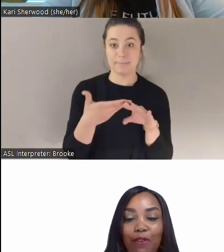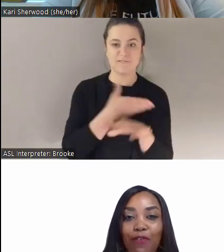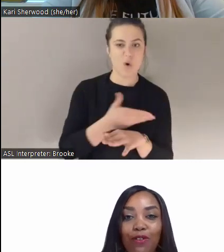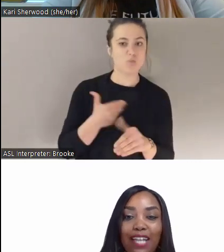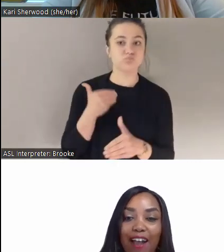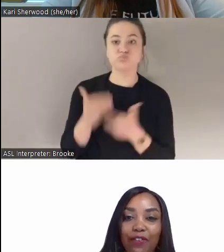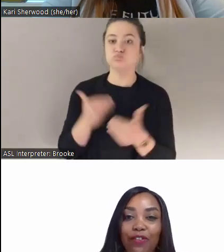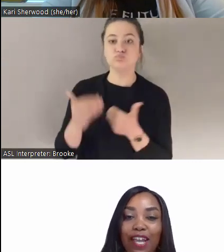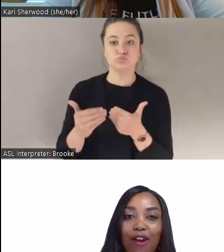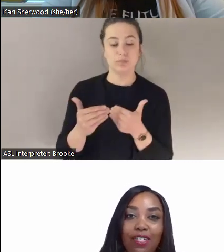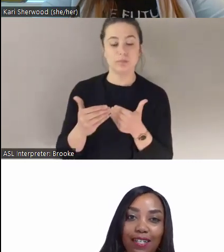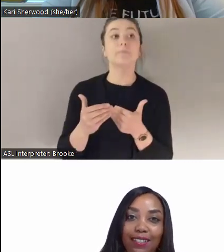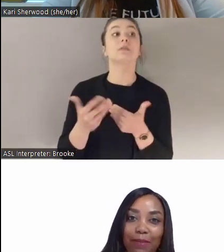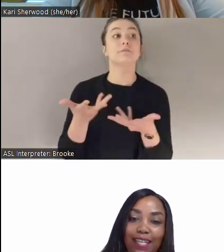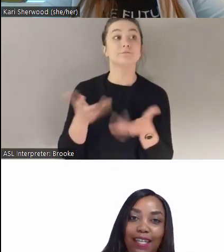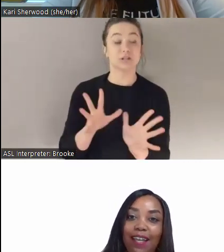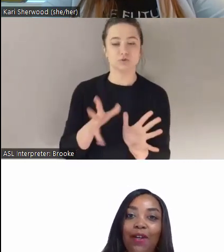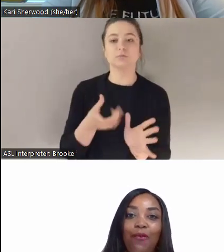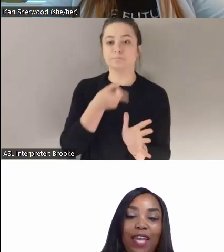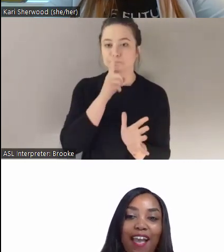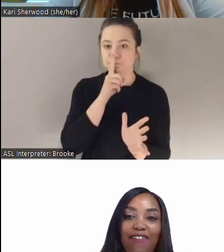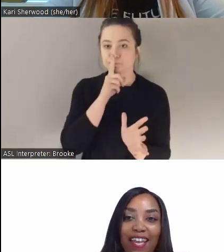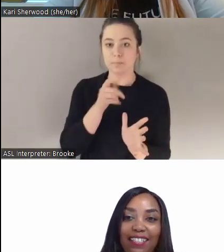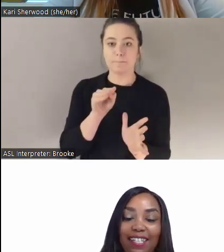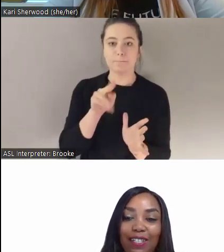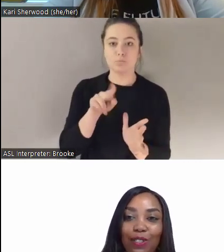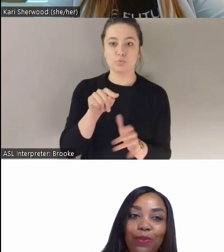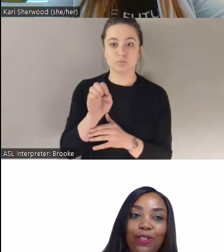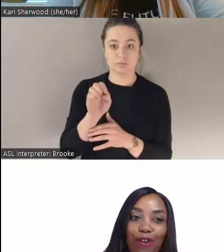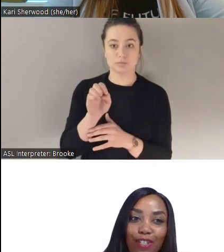microphones after they are done speaking. We have ASL interpreters on